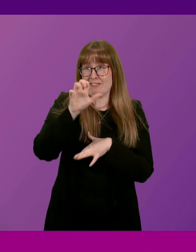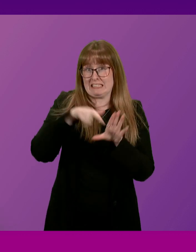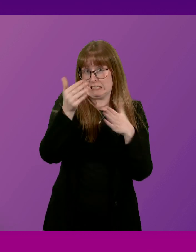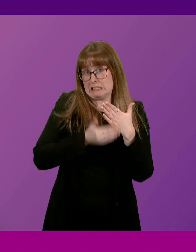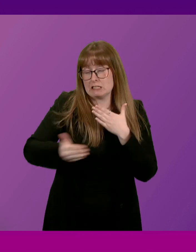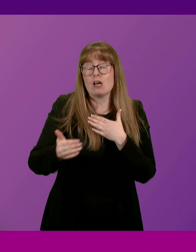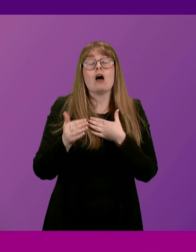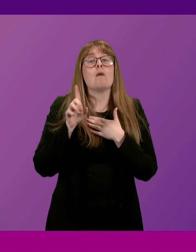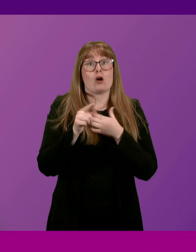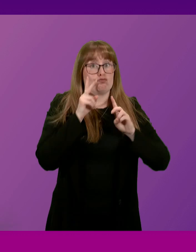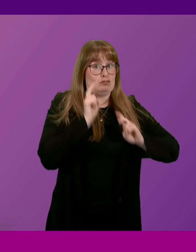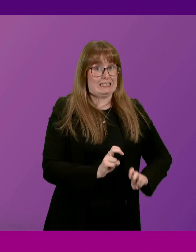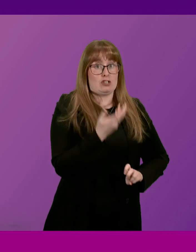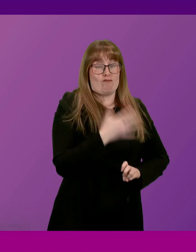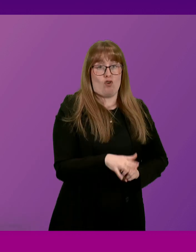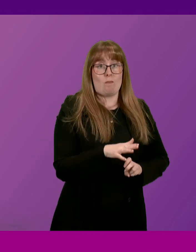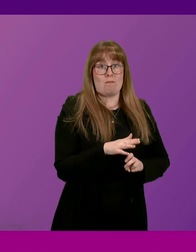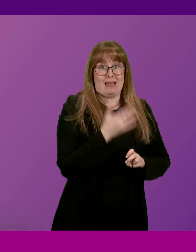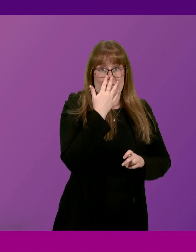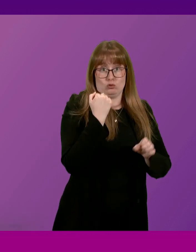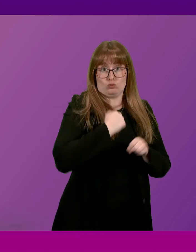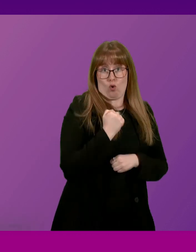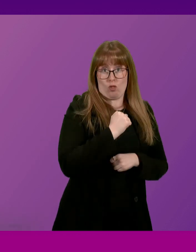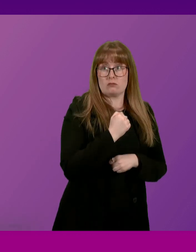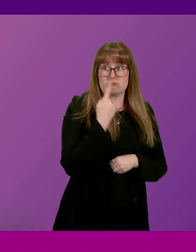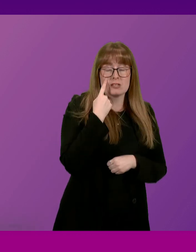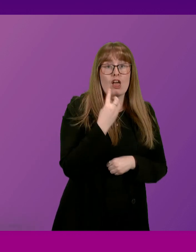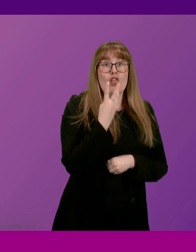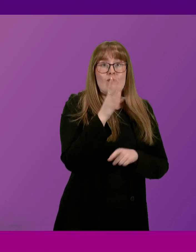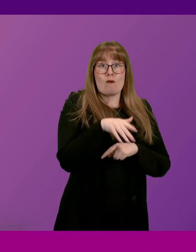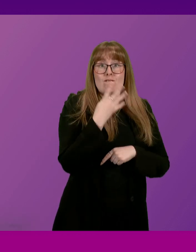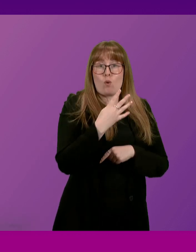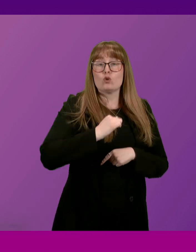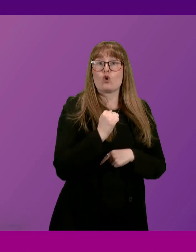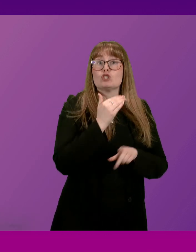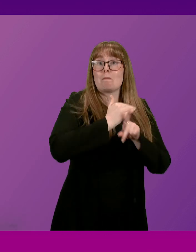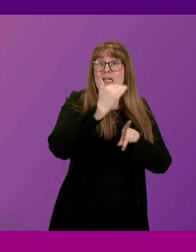Meanwhile, Age Scotland research has found that three in four Scottish pensioners have lived in